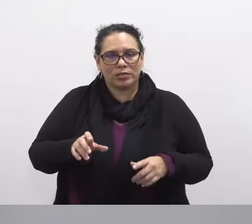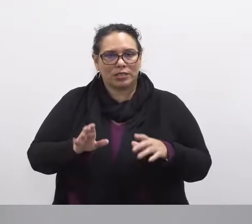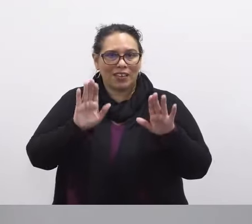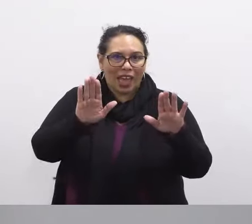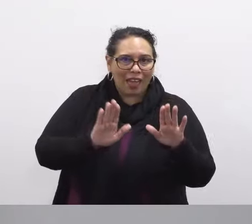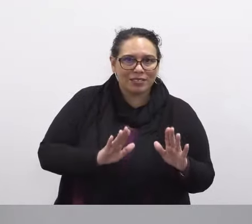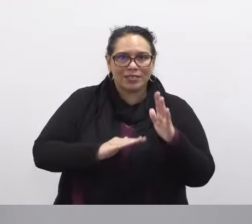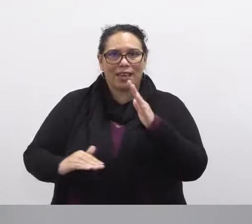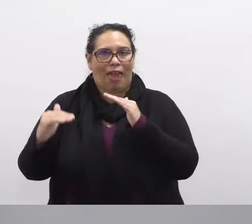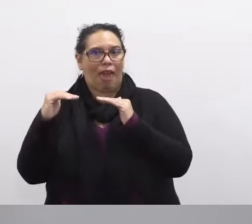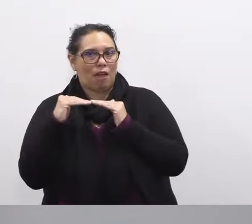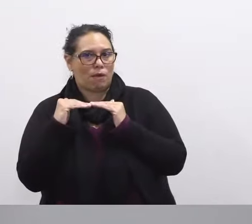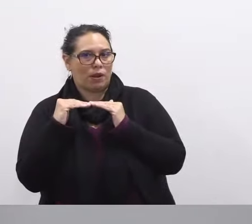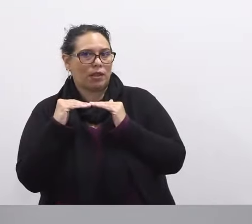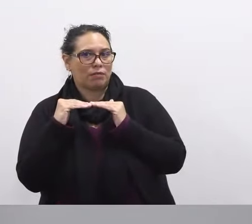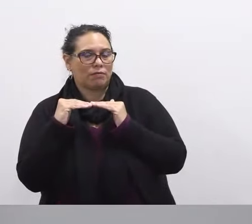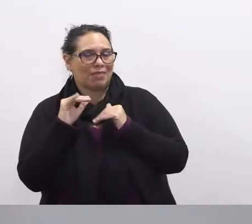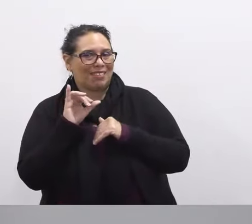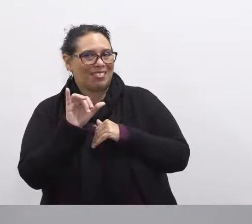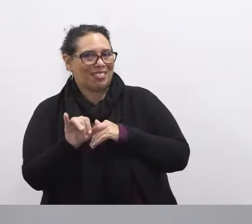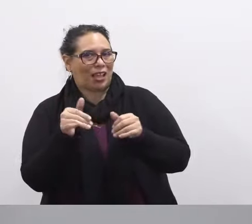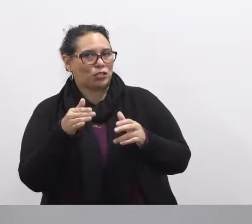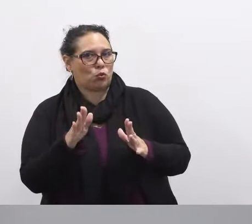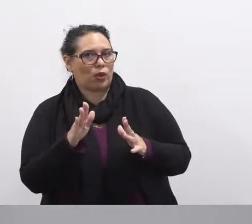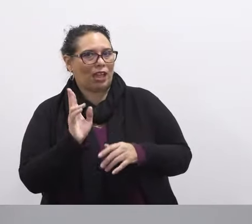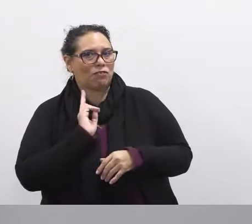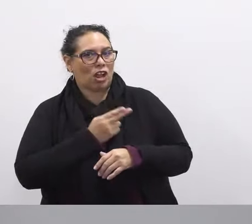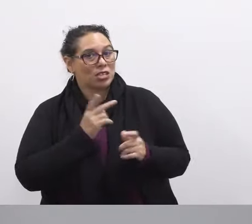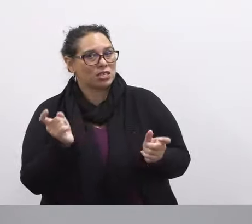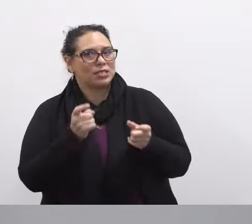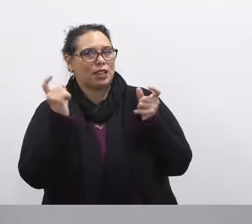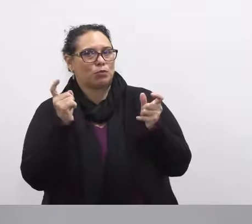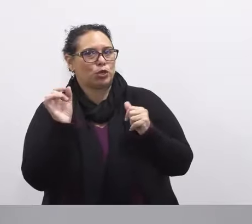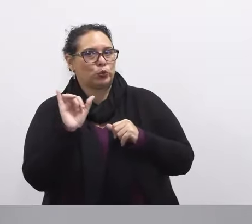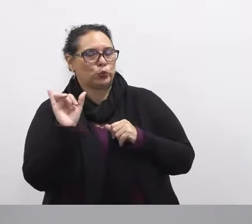that's also a way for us to celebrate black history month.